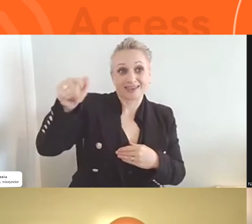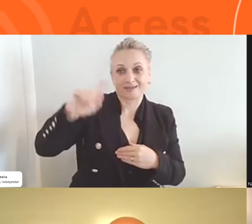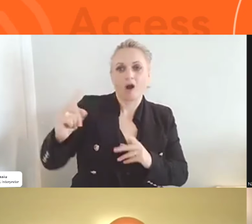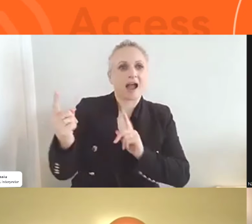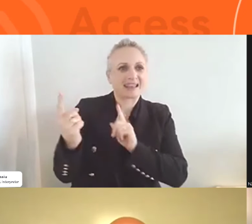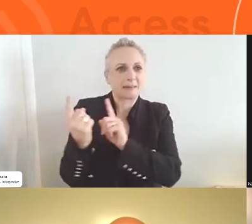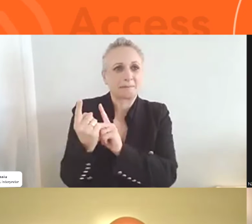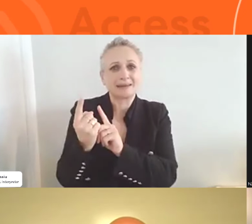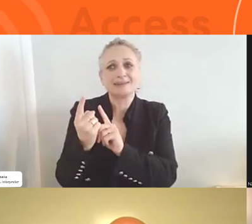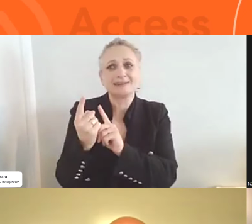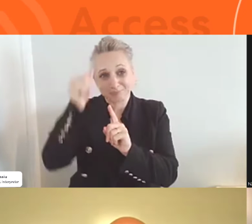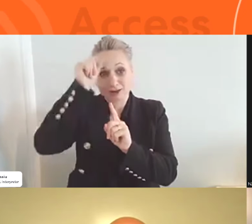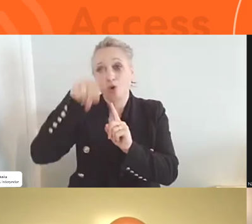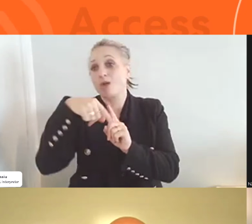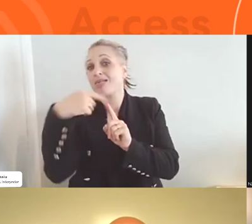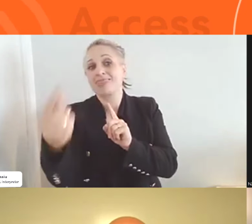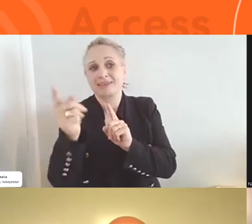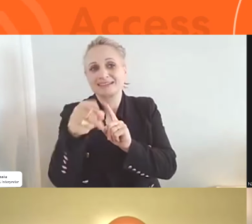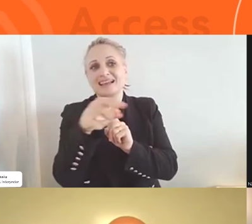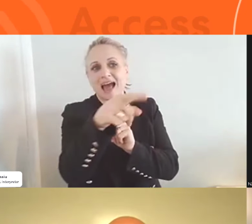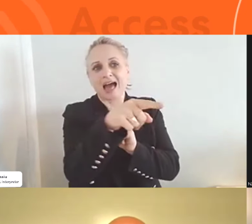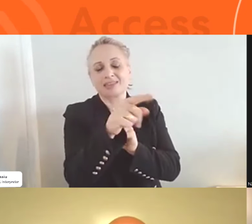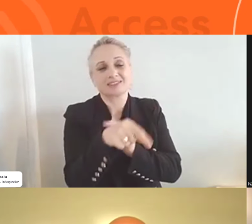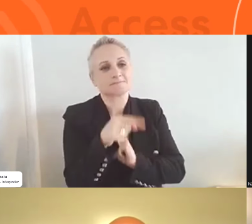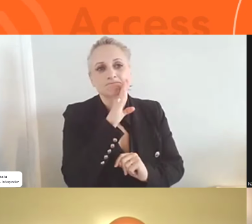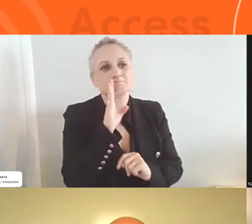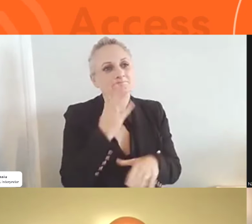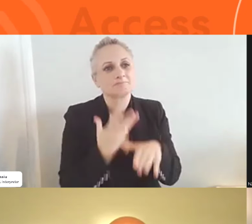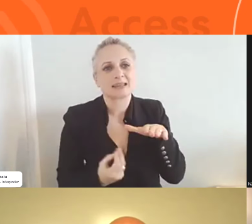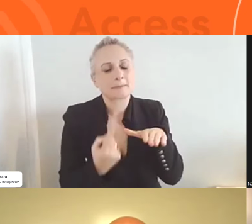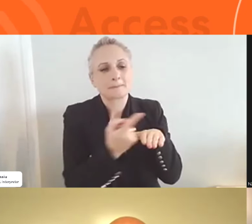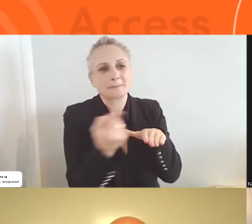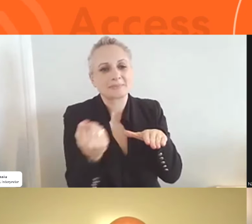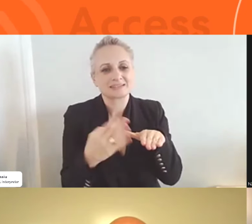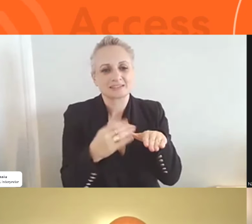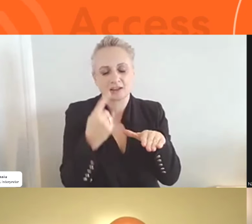from this, it would be try to foster a relationship and tell your elected